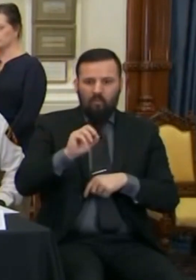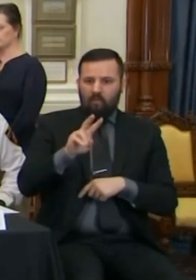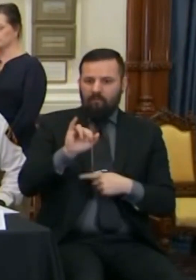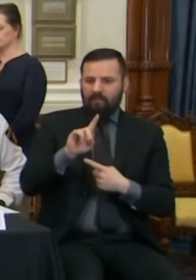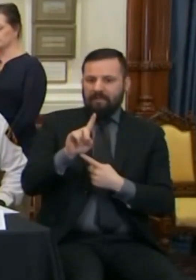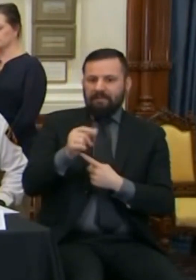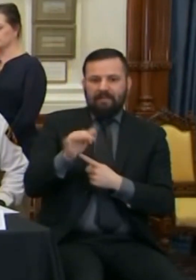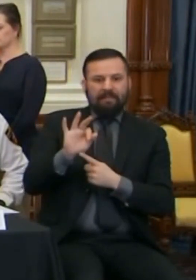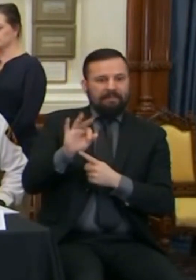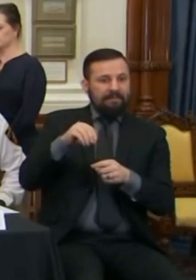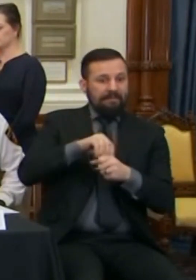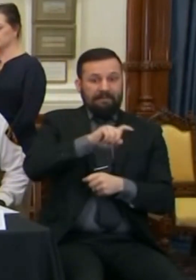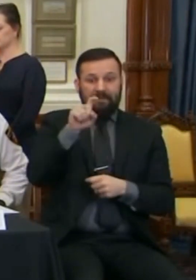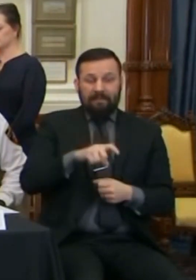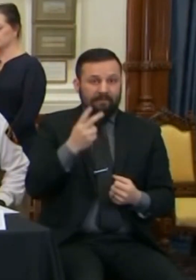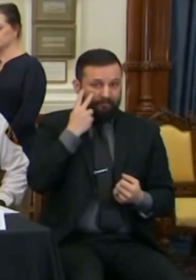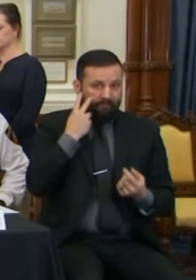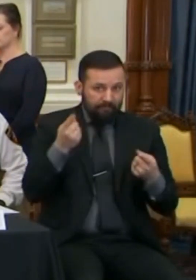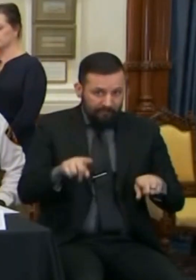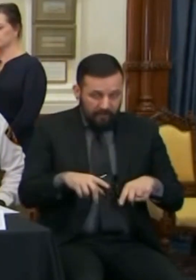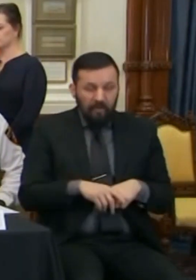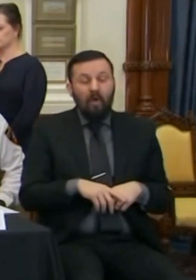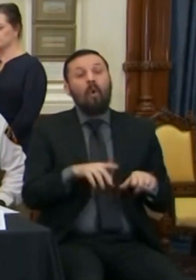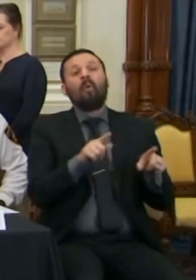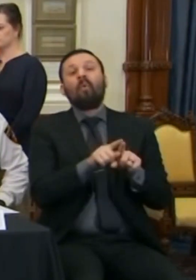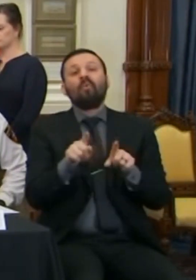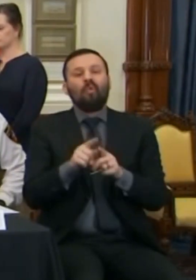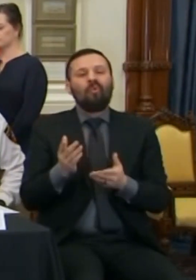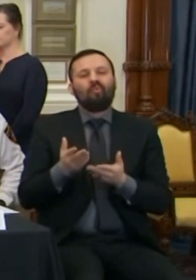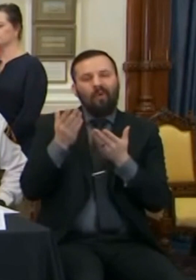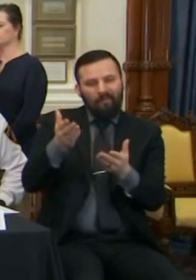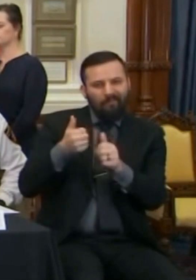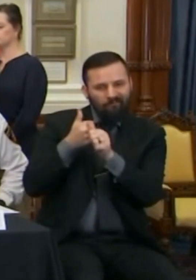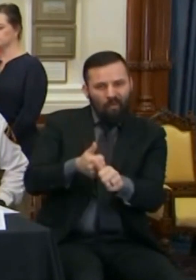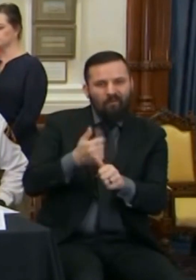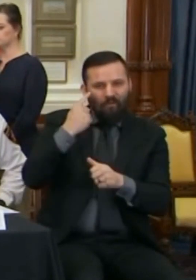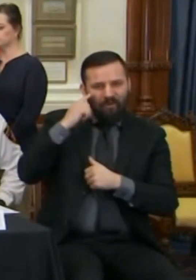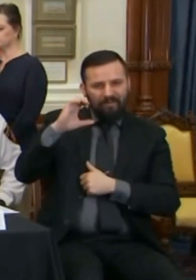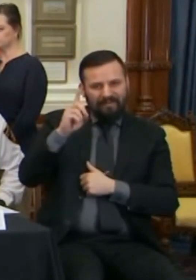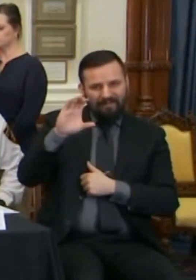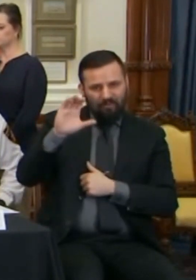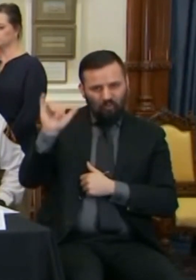Texas as well as the recommendation recommendations of the CDC very